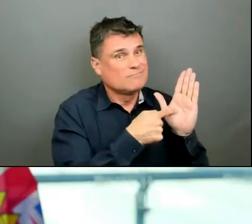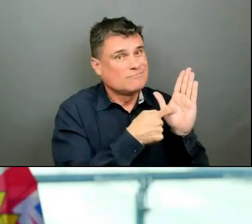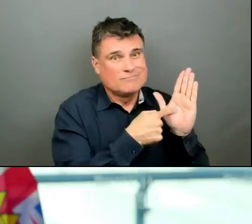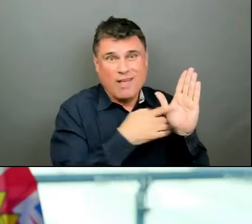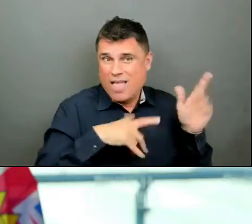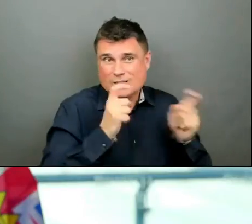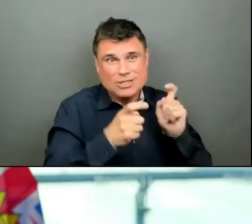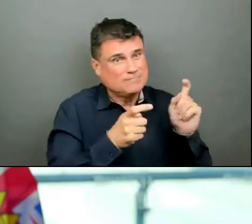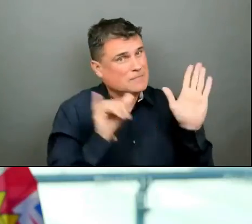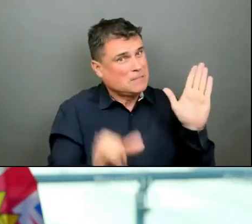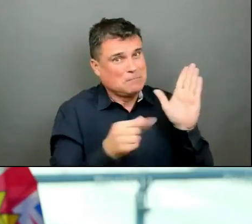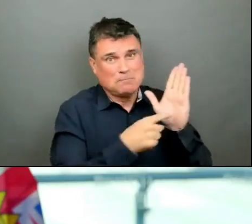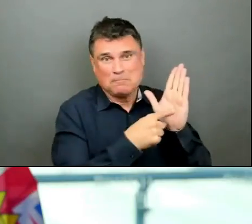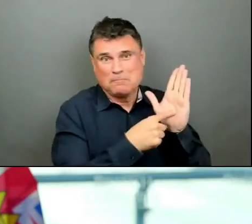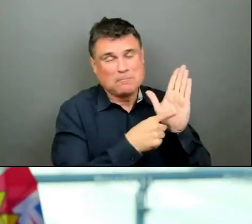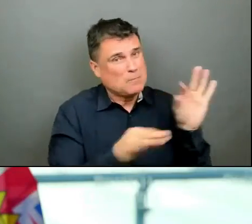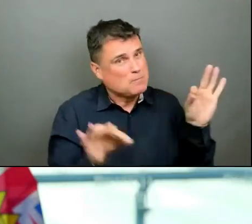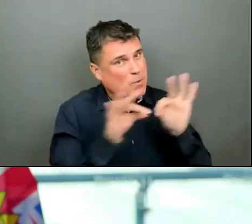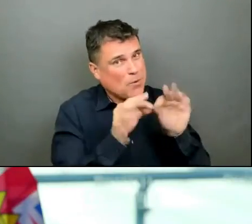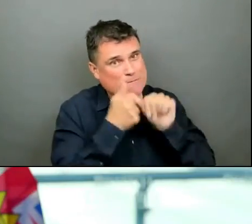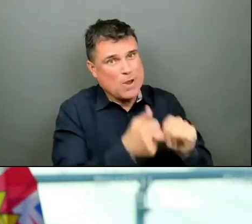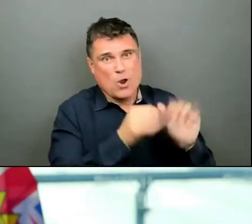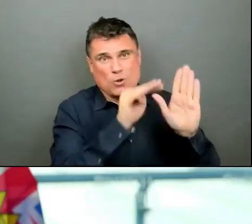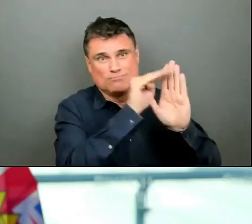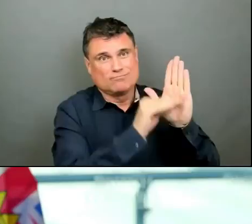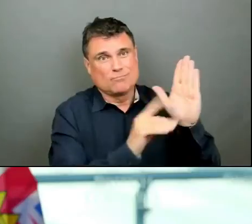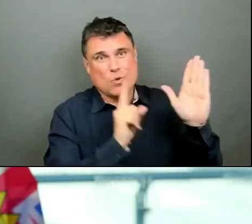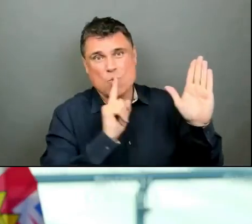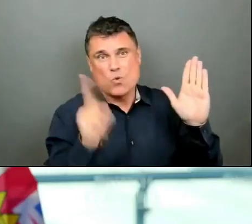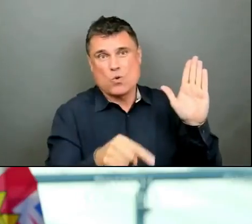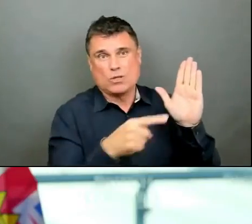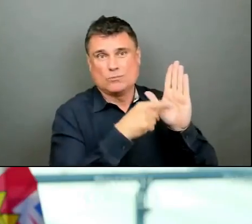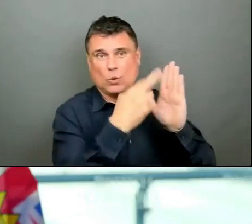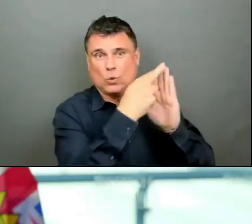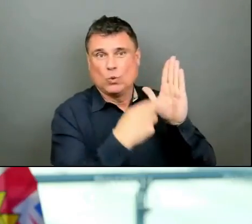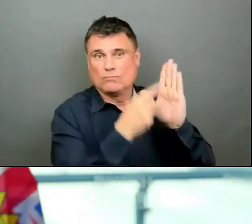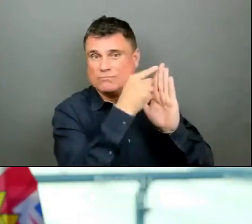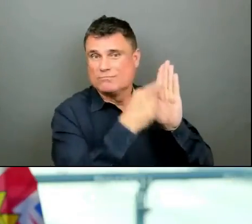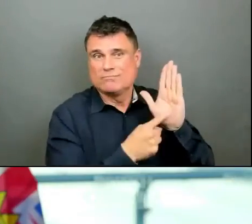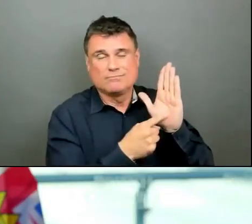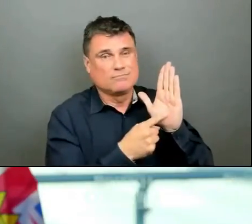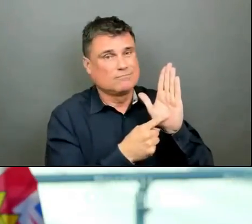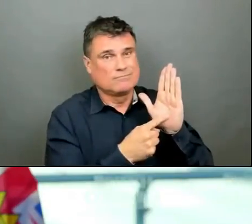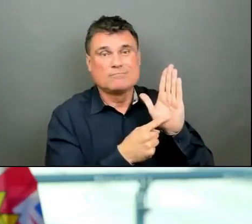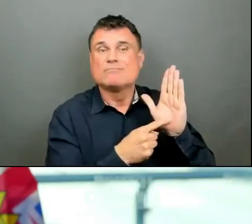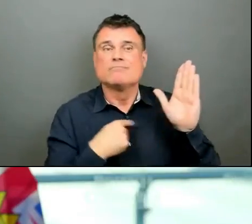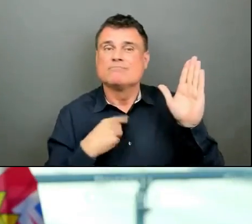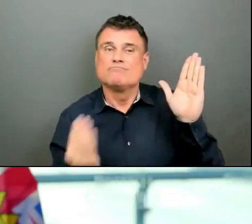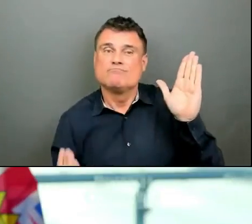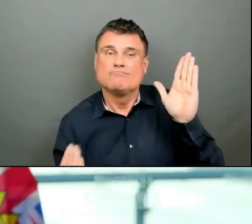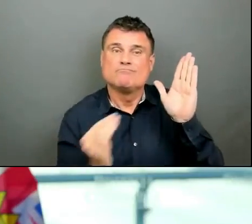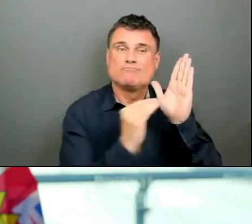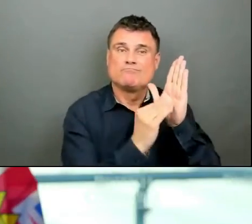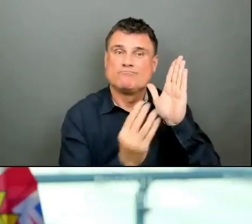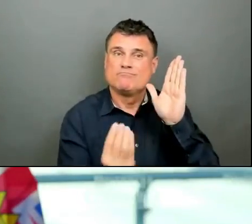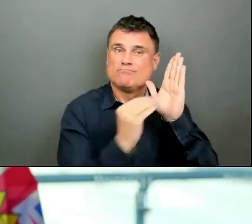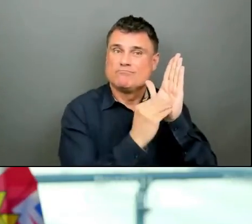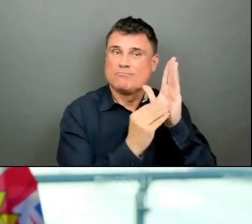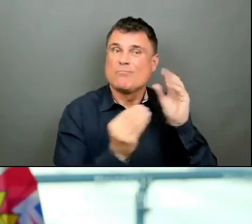from these. The additional measures we put in place a week ago, and again focusing on supporting workplaces and trying to reduce